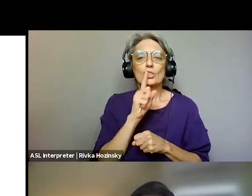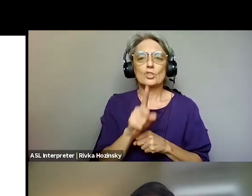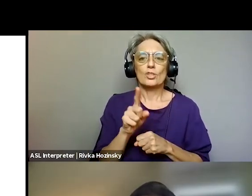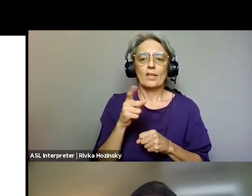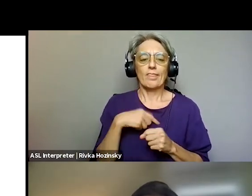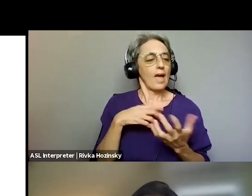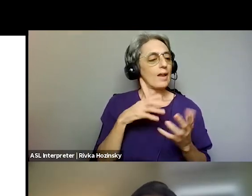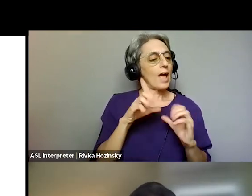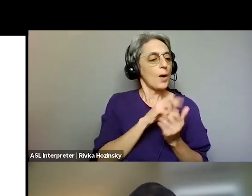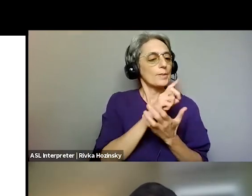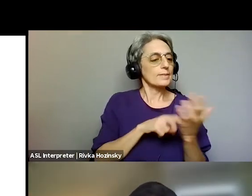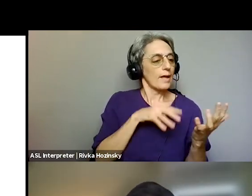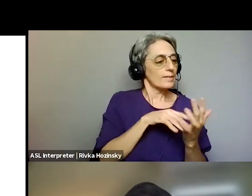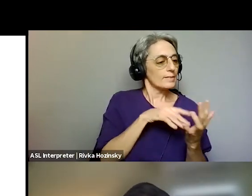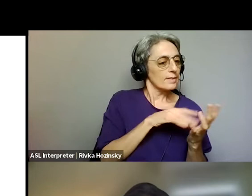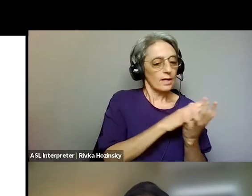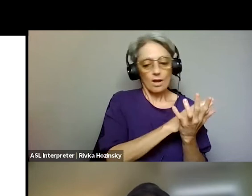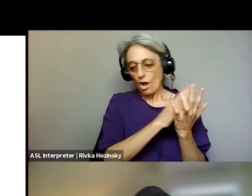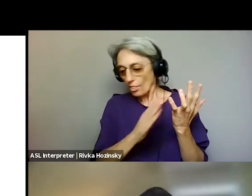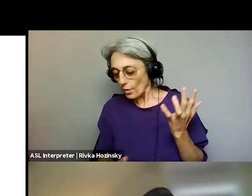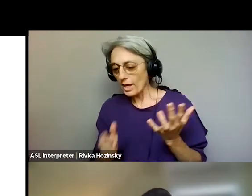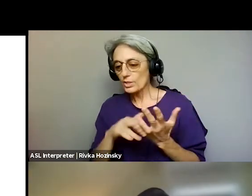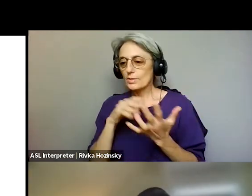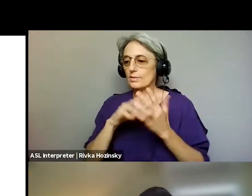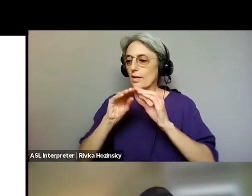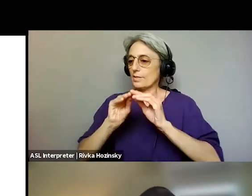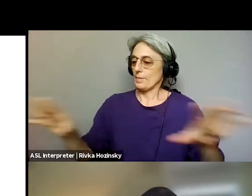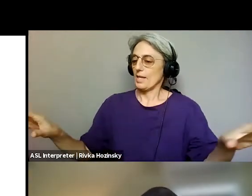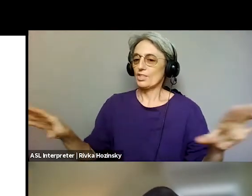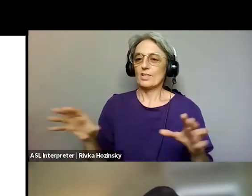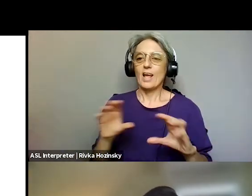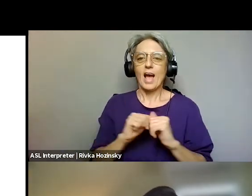dissemination is inclusive, it incorporates the voices of people with disabilities,